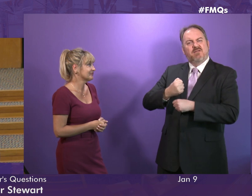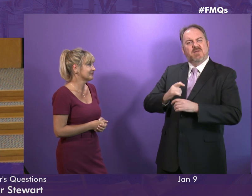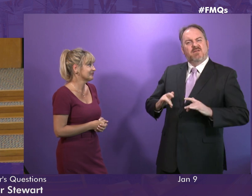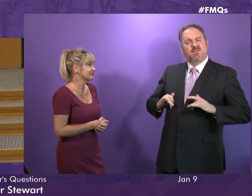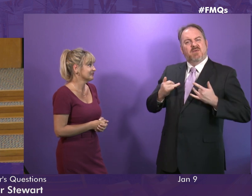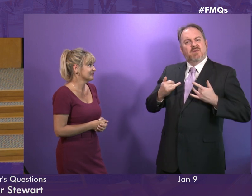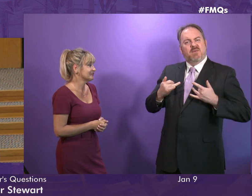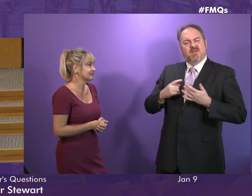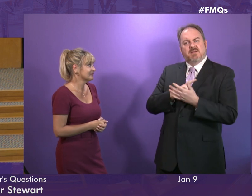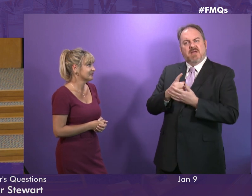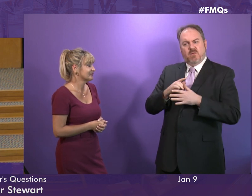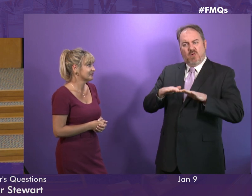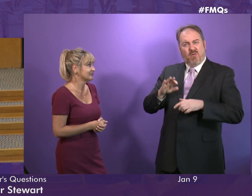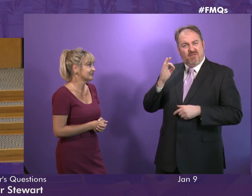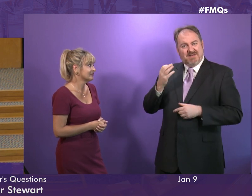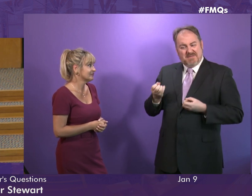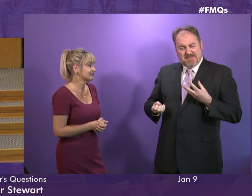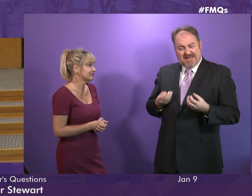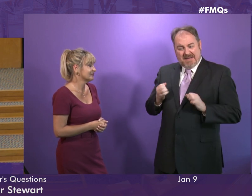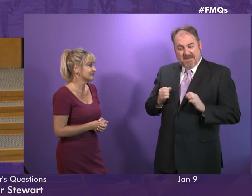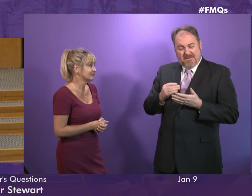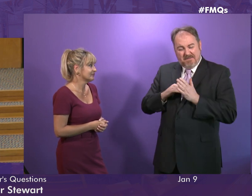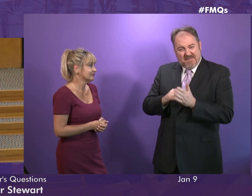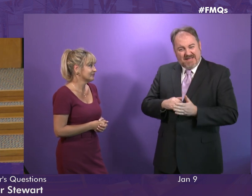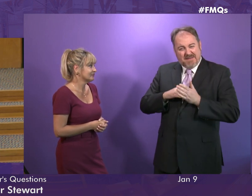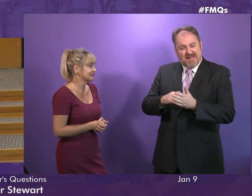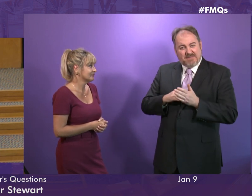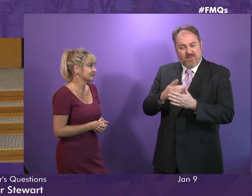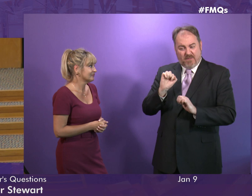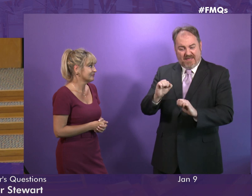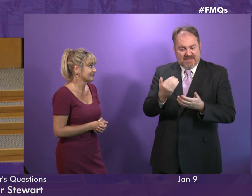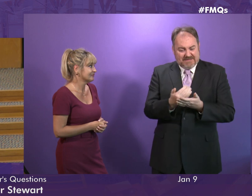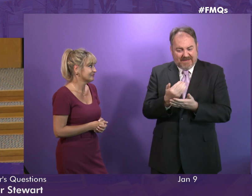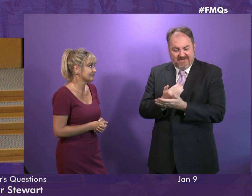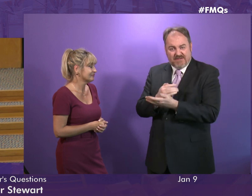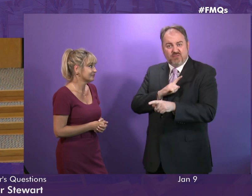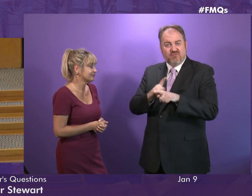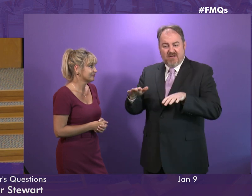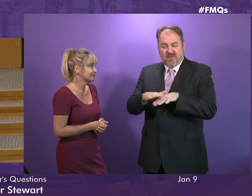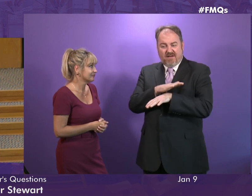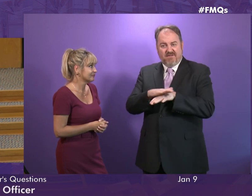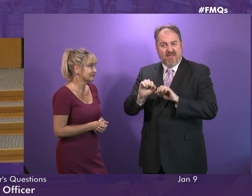local authorities are having to spend millions of pounds from cash reserves in order to balance their budgets.